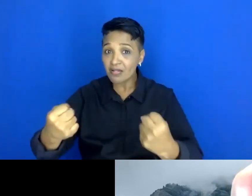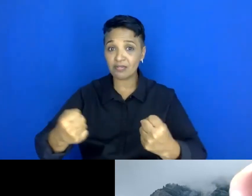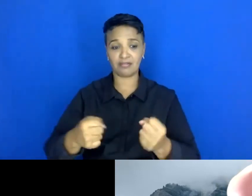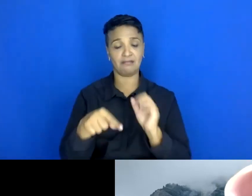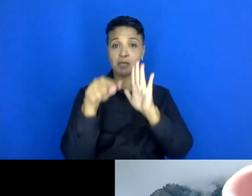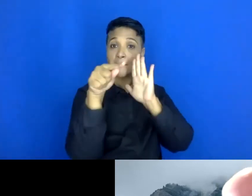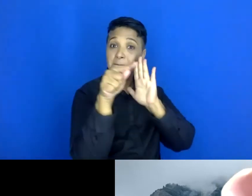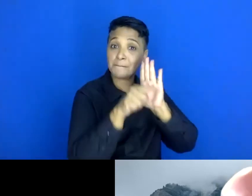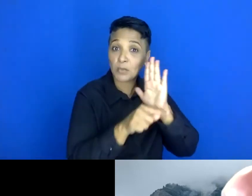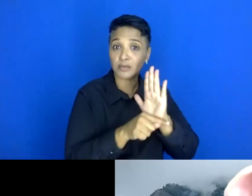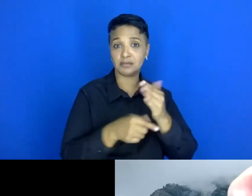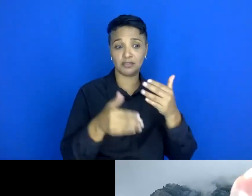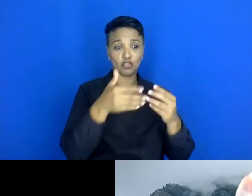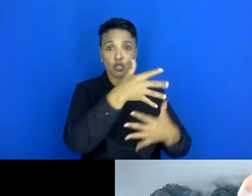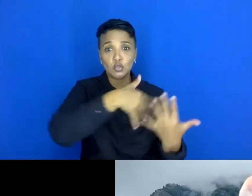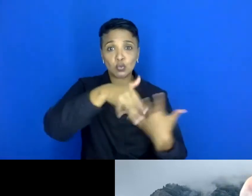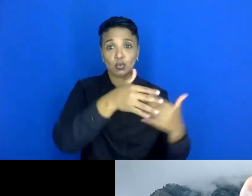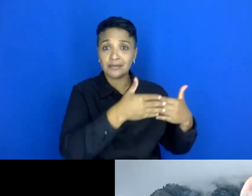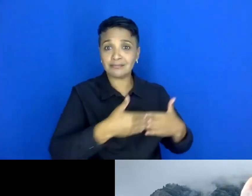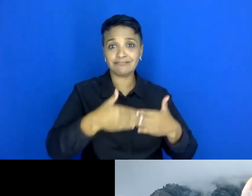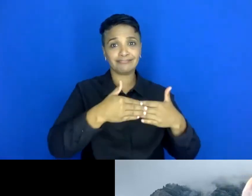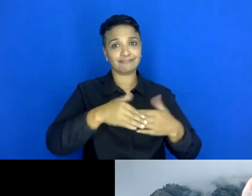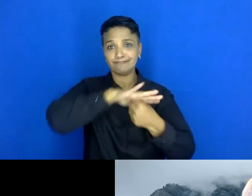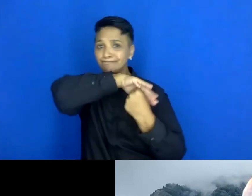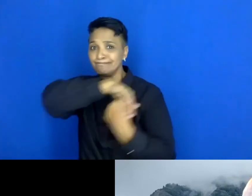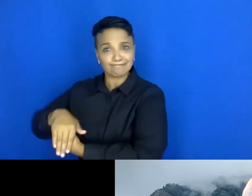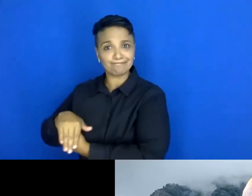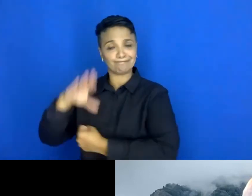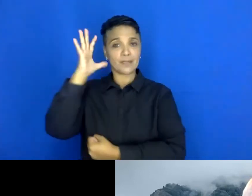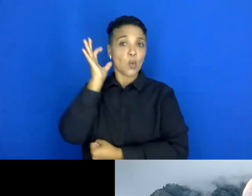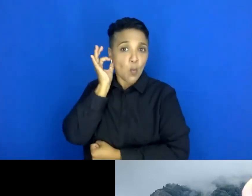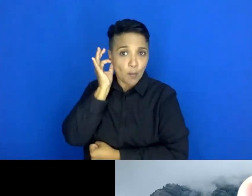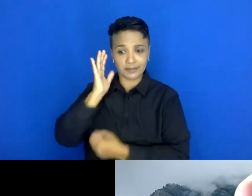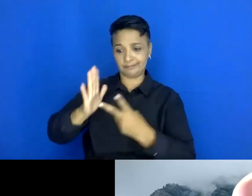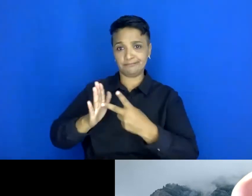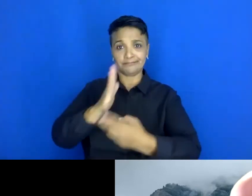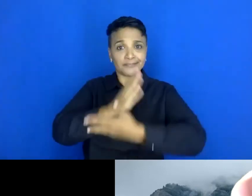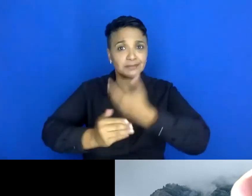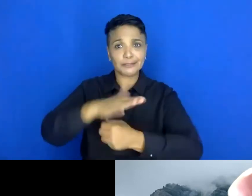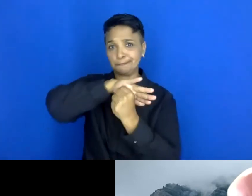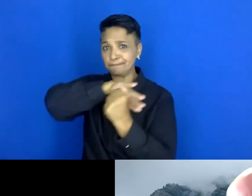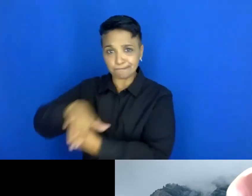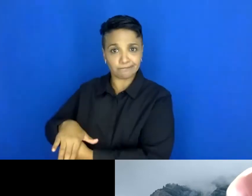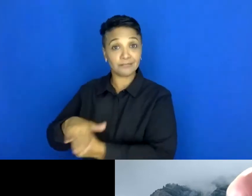failed to take into account gender and disability we saw the gender-based violence skyrocket for